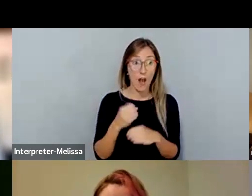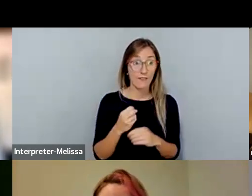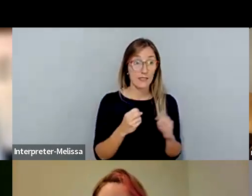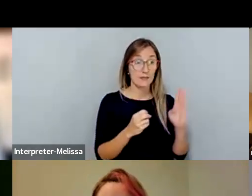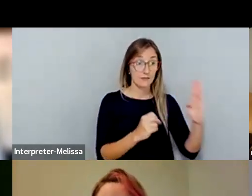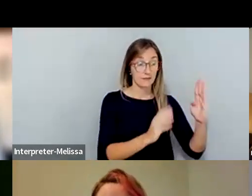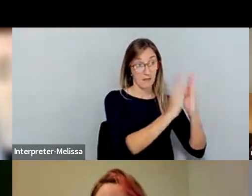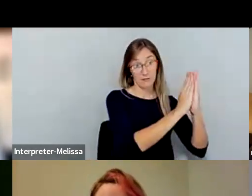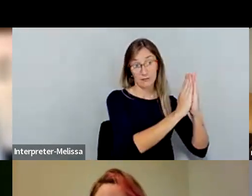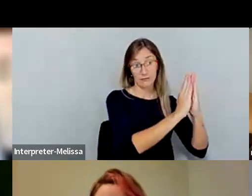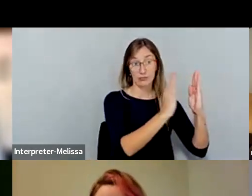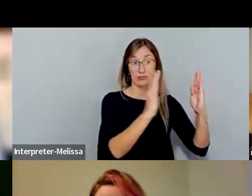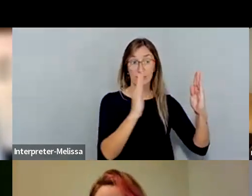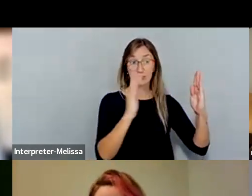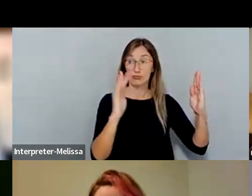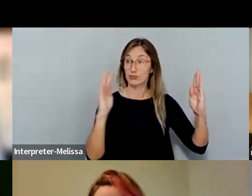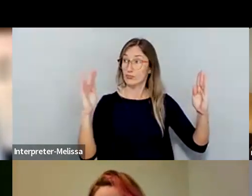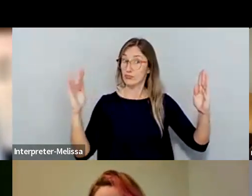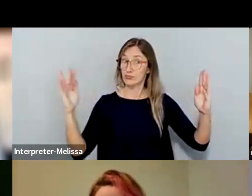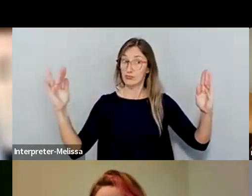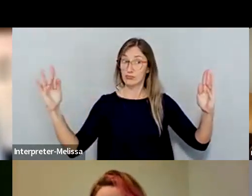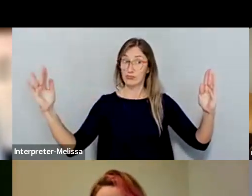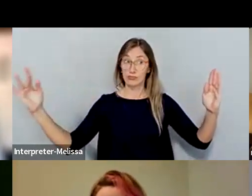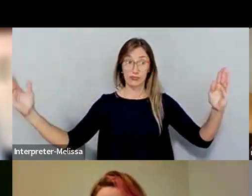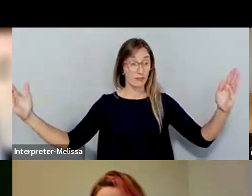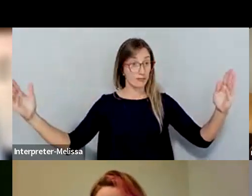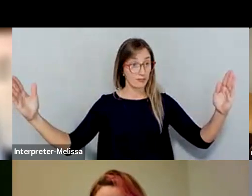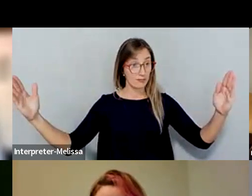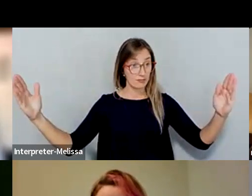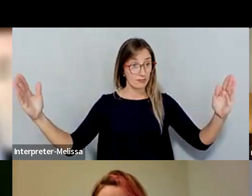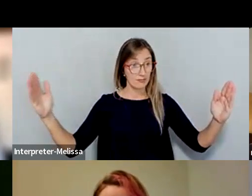copies of the policy in my office before they put it on CDs or digitized it